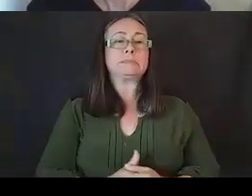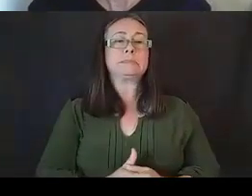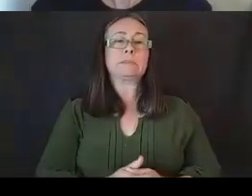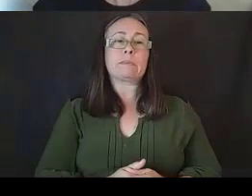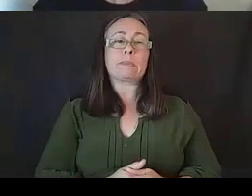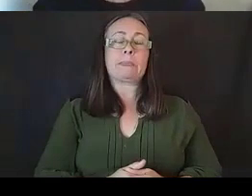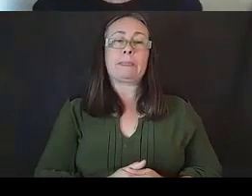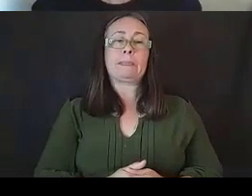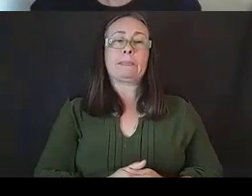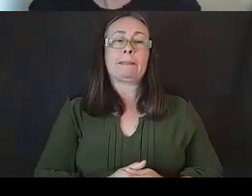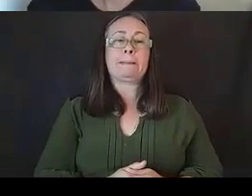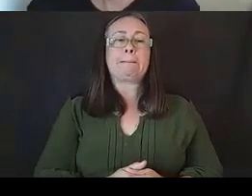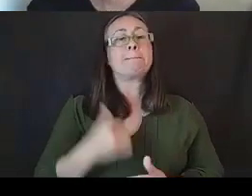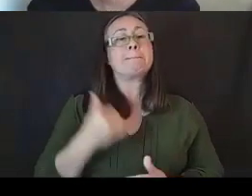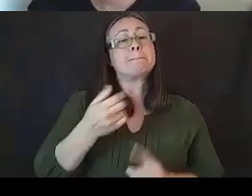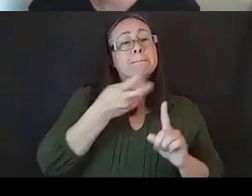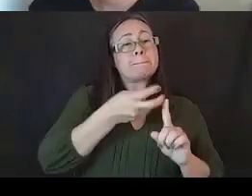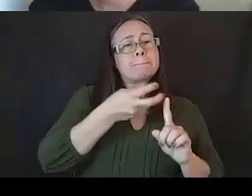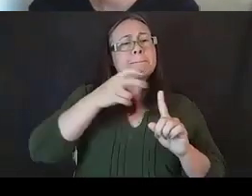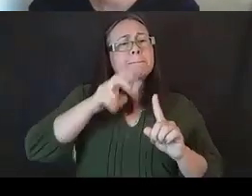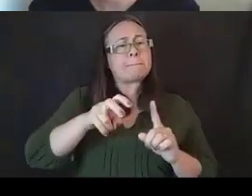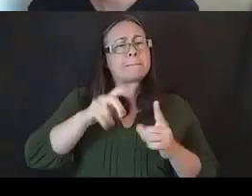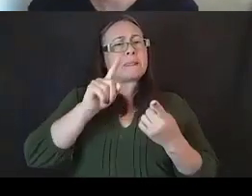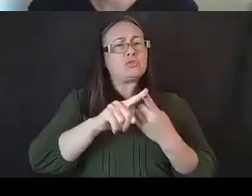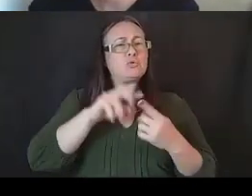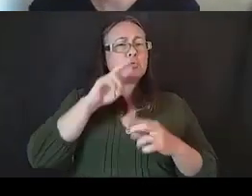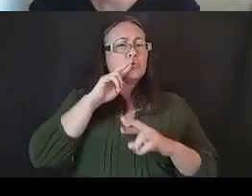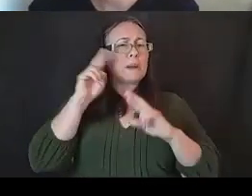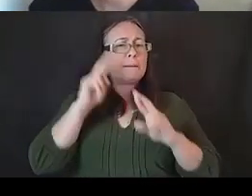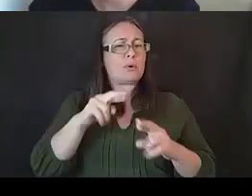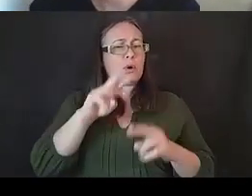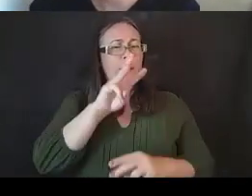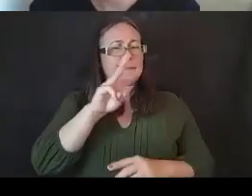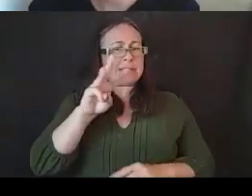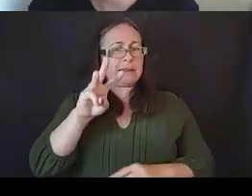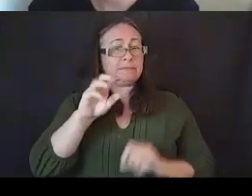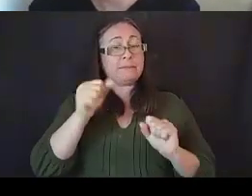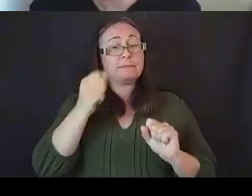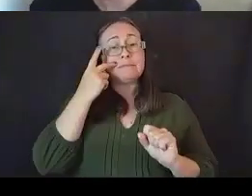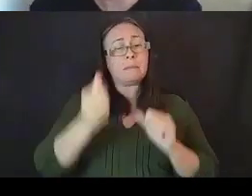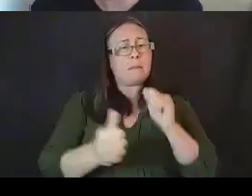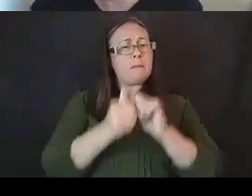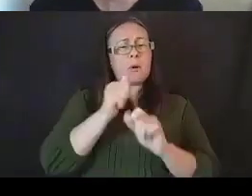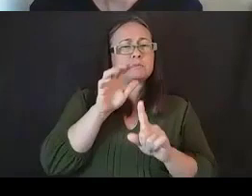Now I switched over to the RePORT website, where you can see the most popular tools are located right at the top,